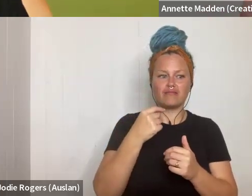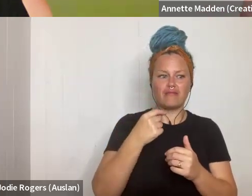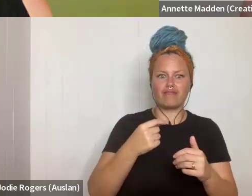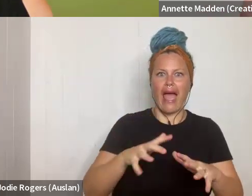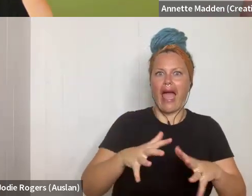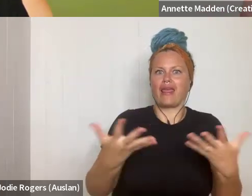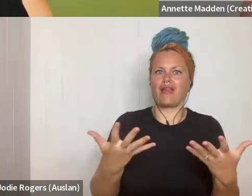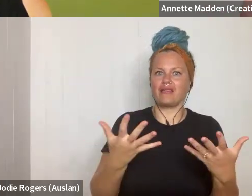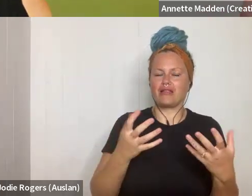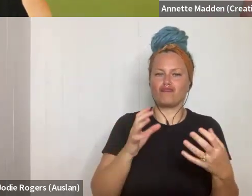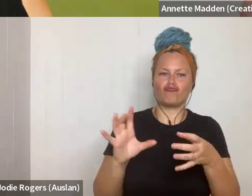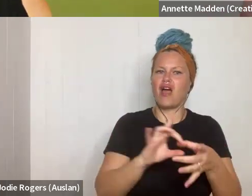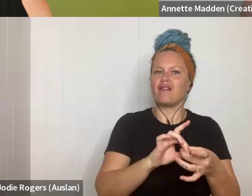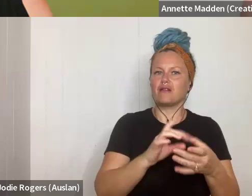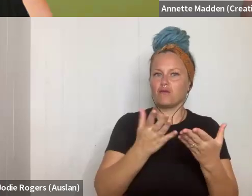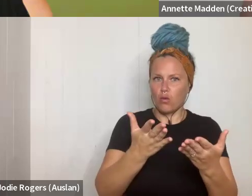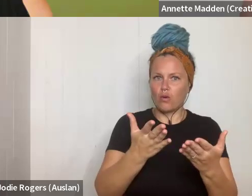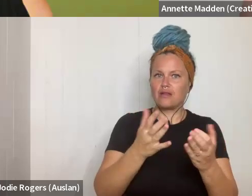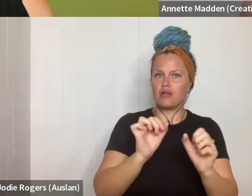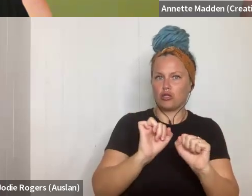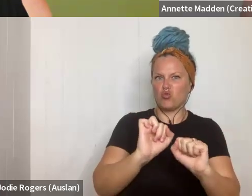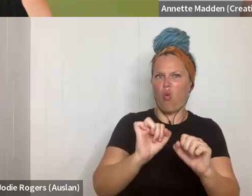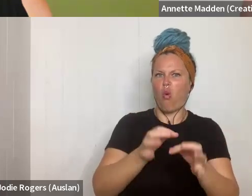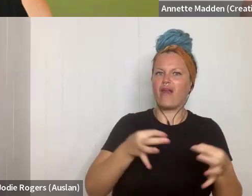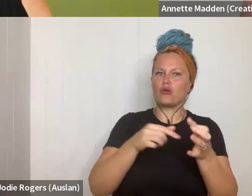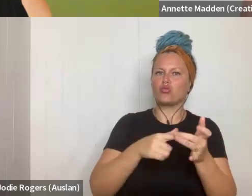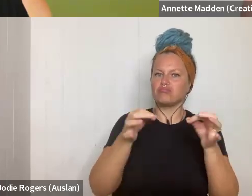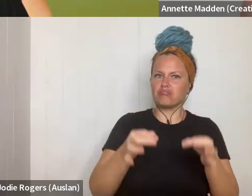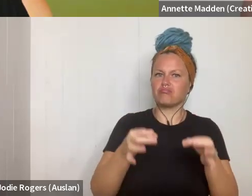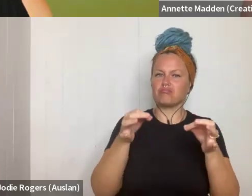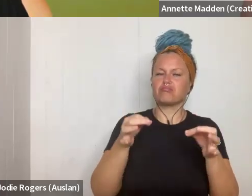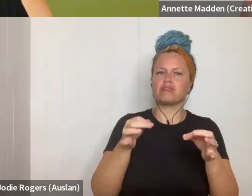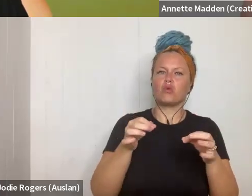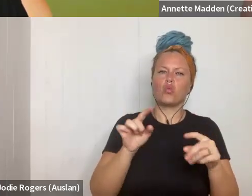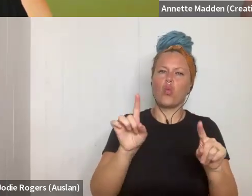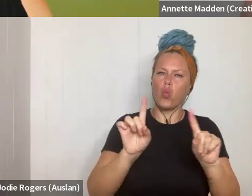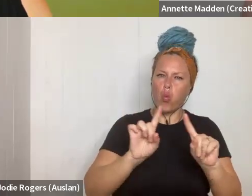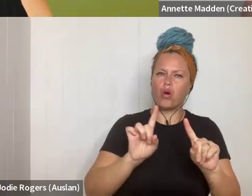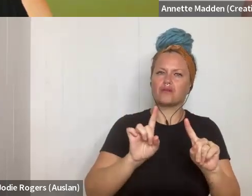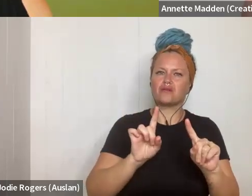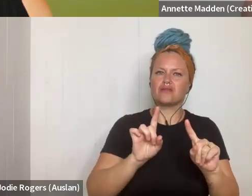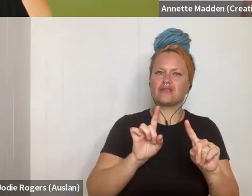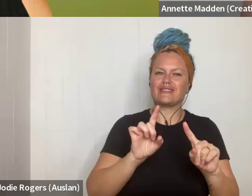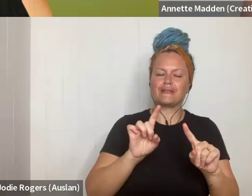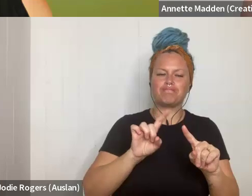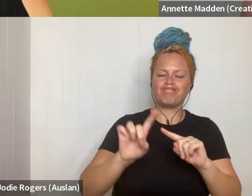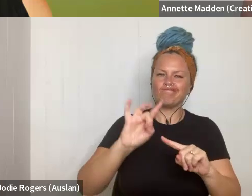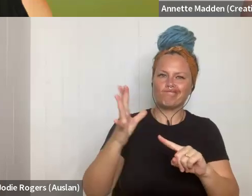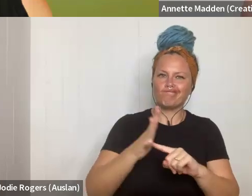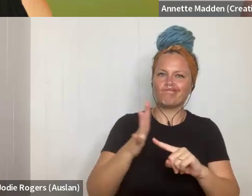and I think it can be either or both of those things. That's for your organisation to determine